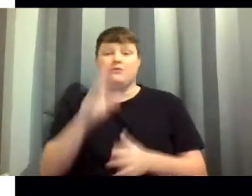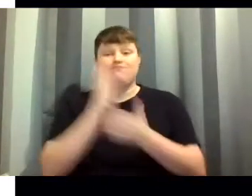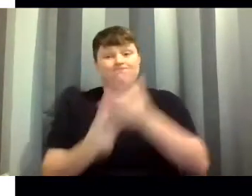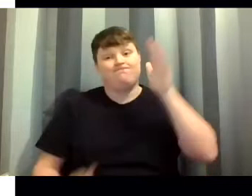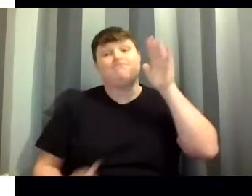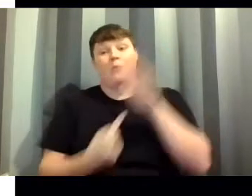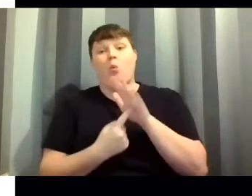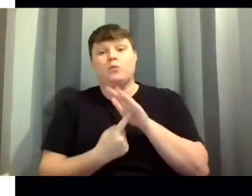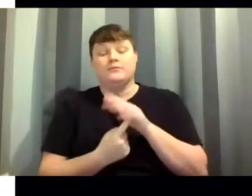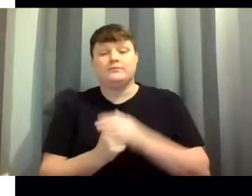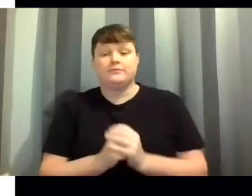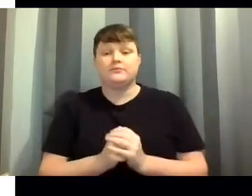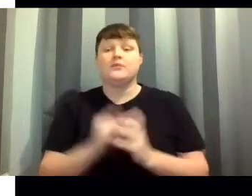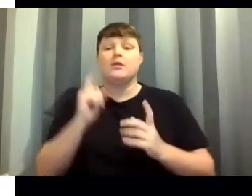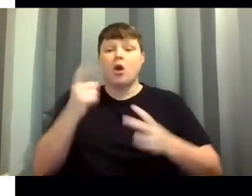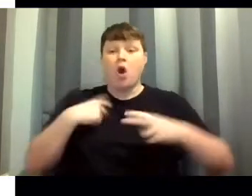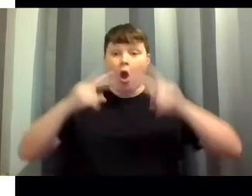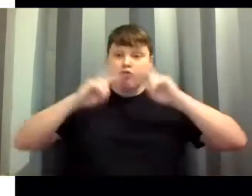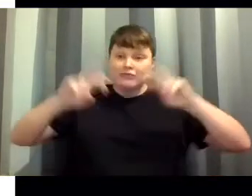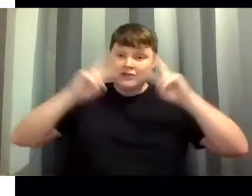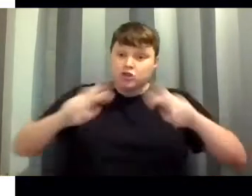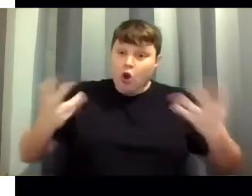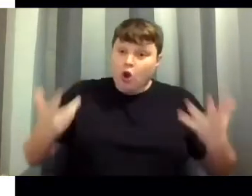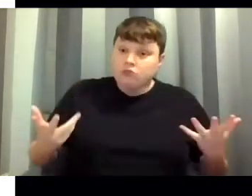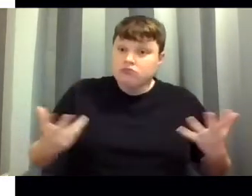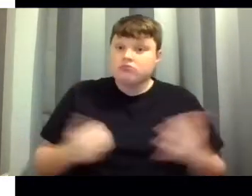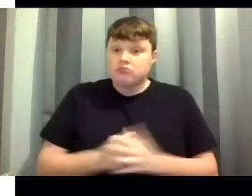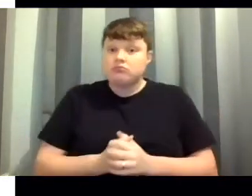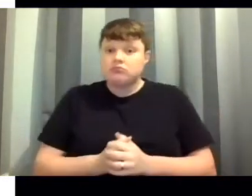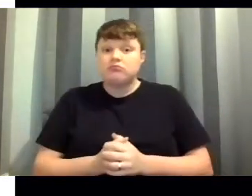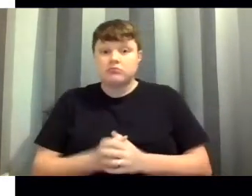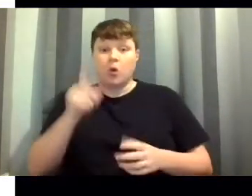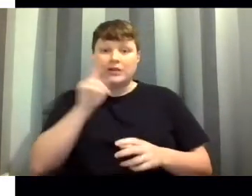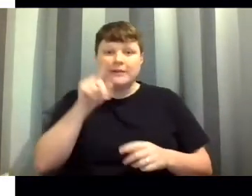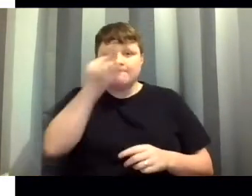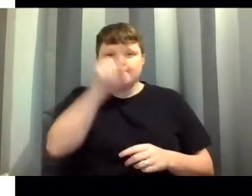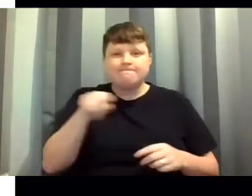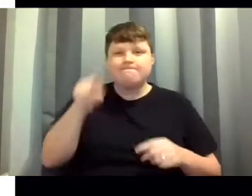just as research tools. Here's an example of a fairly recent pure research